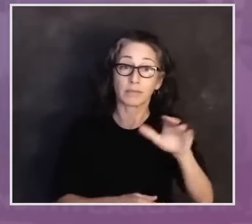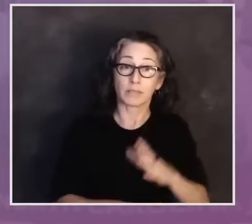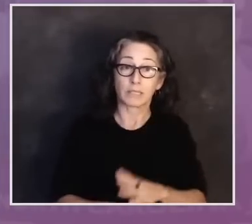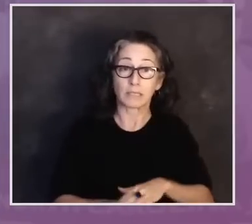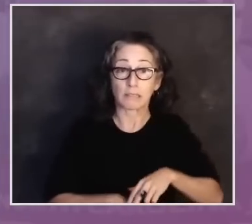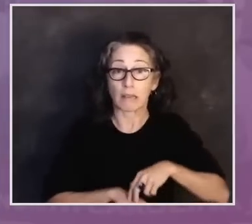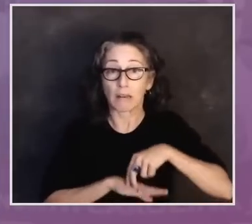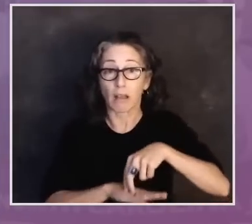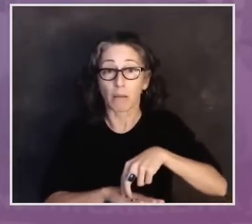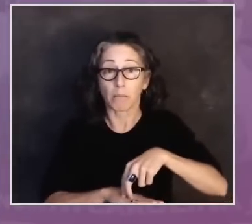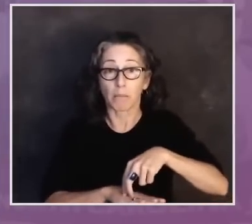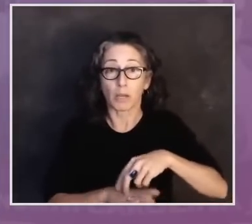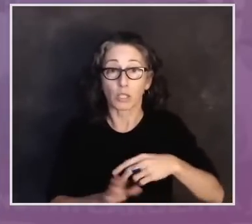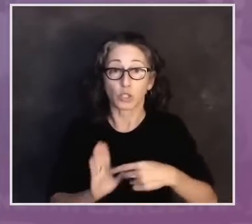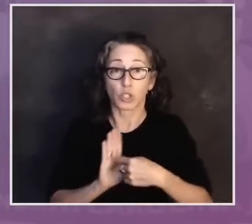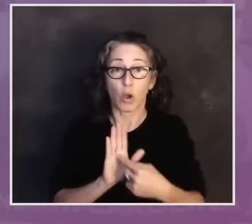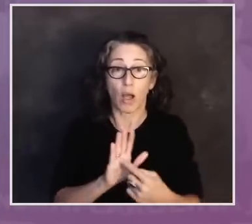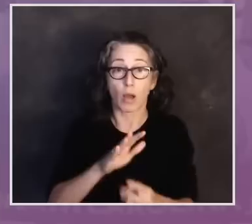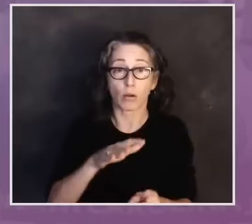ENCOURAGE THOSE.